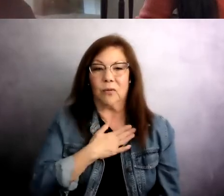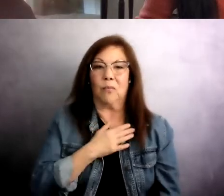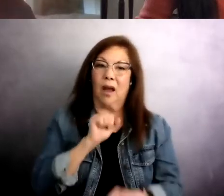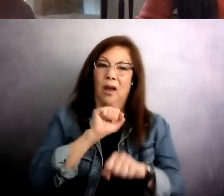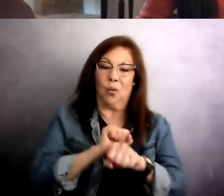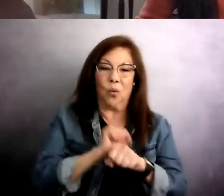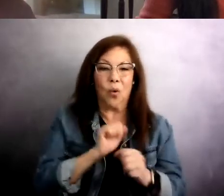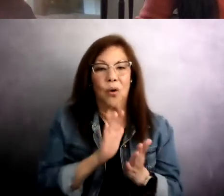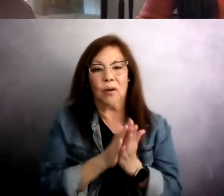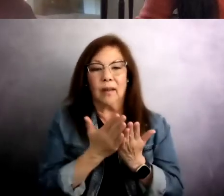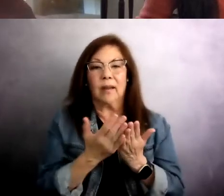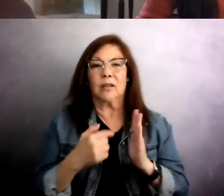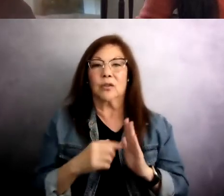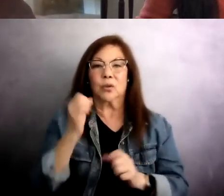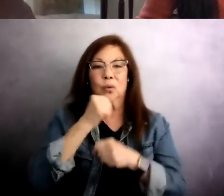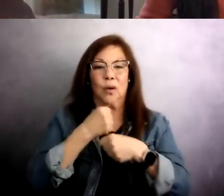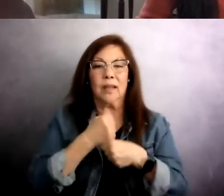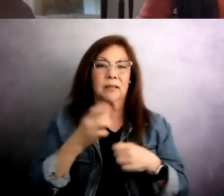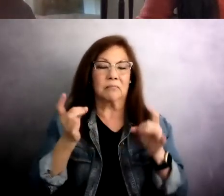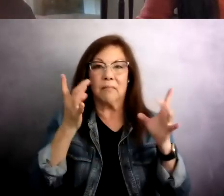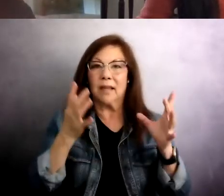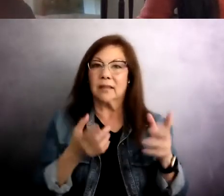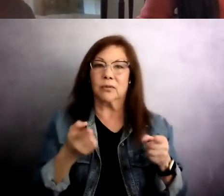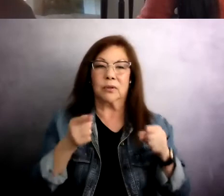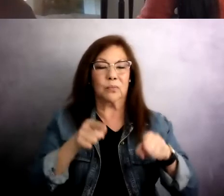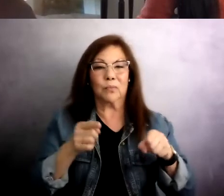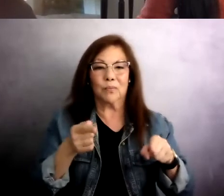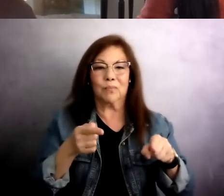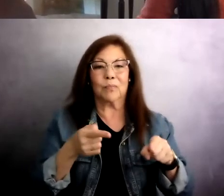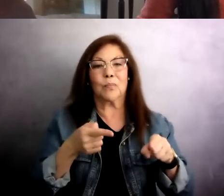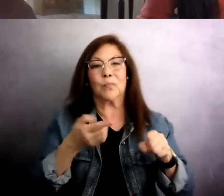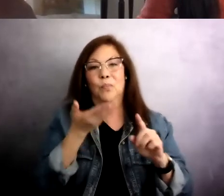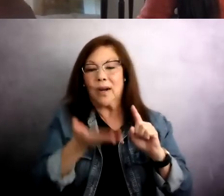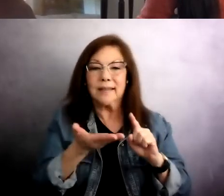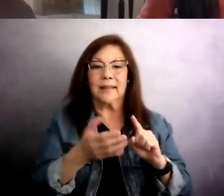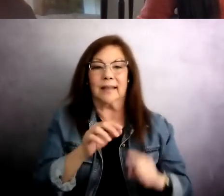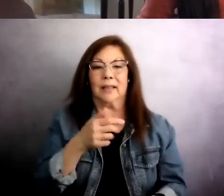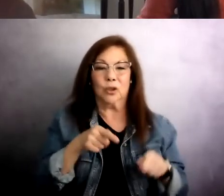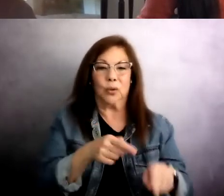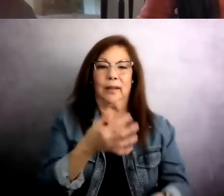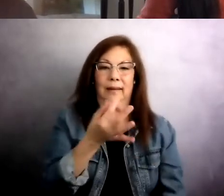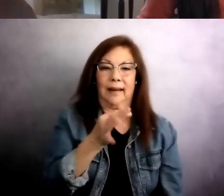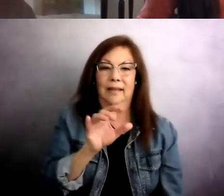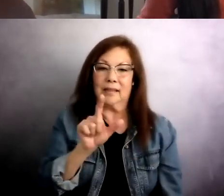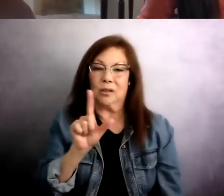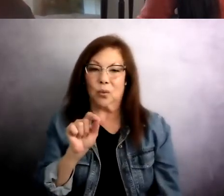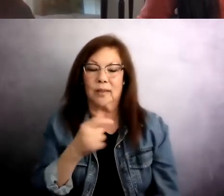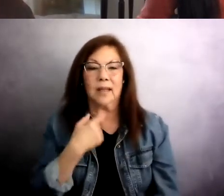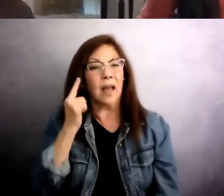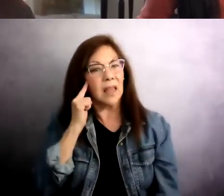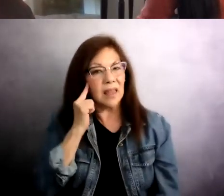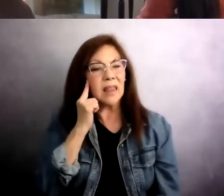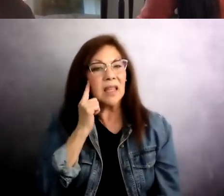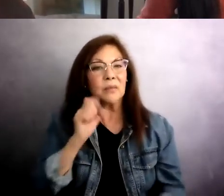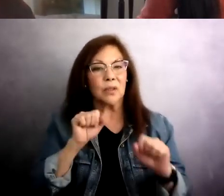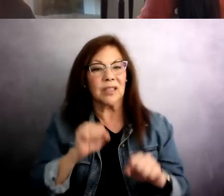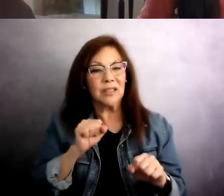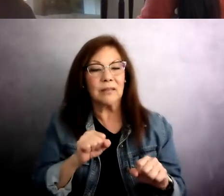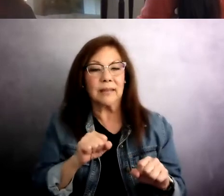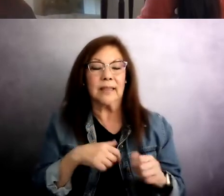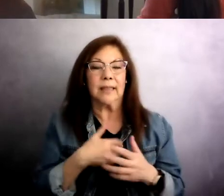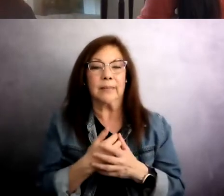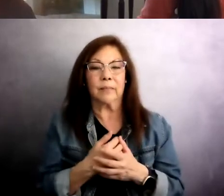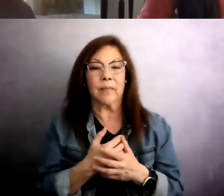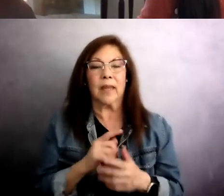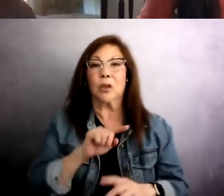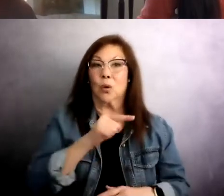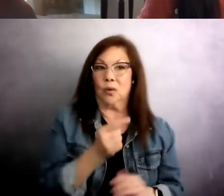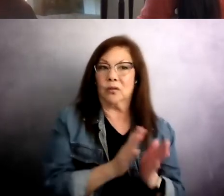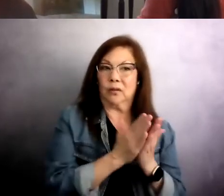menace that warily was present in the 19 twice. -- That really was present in the 1920s.